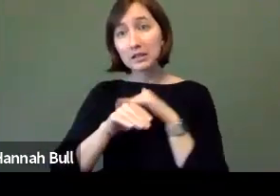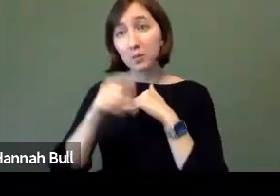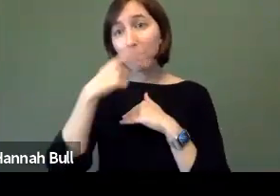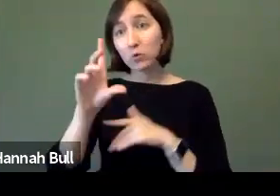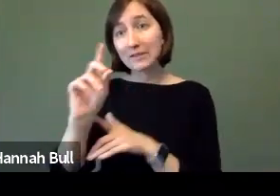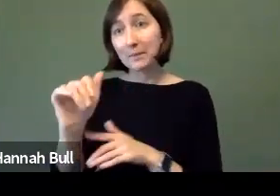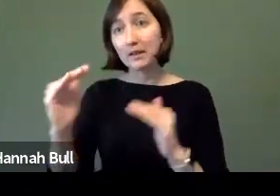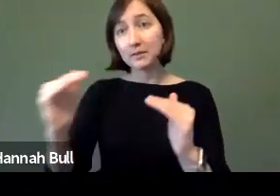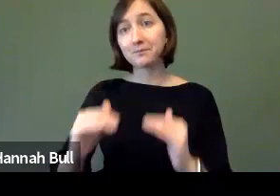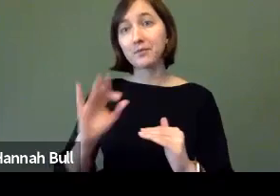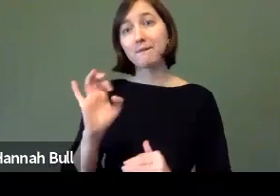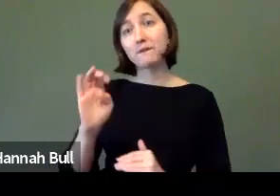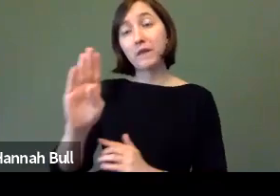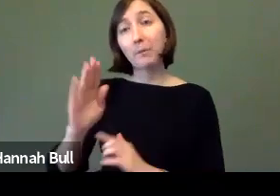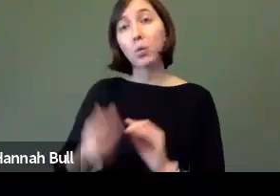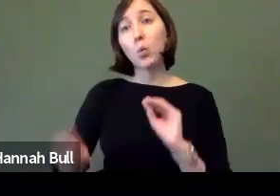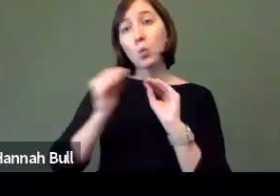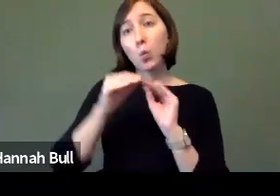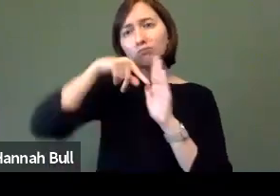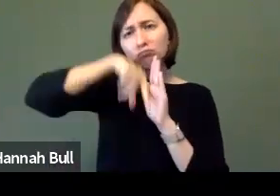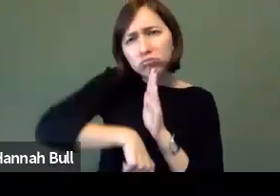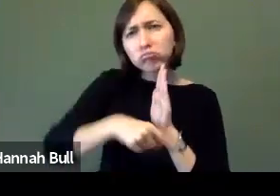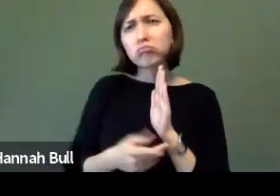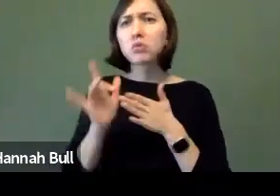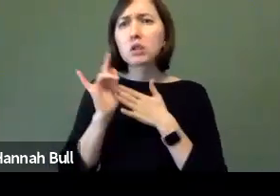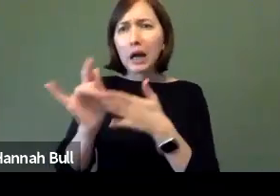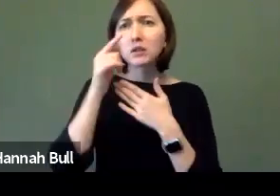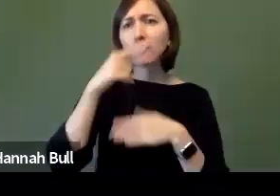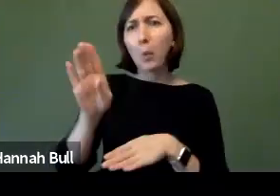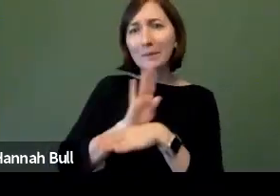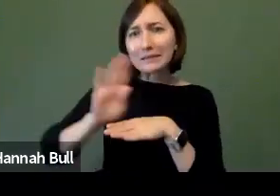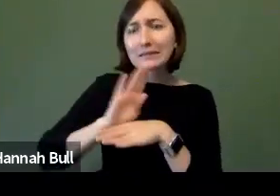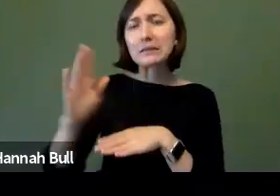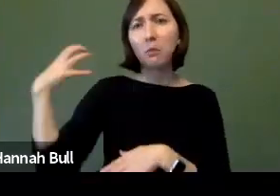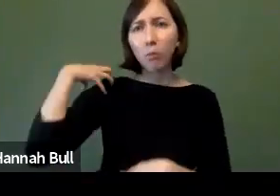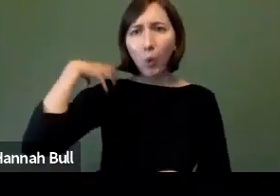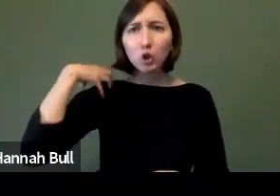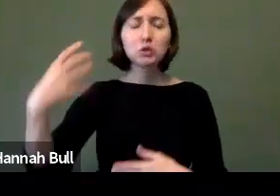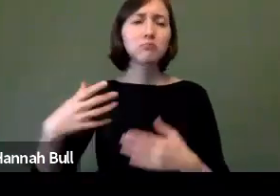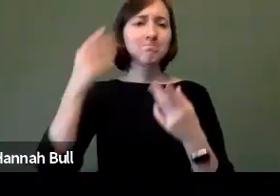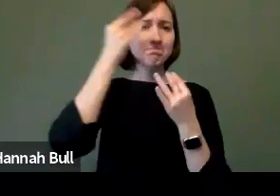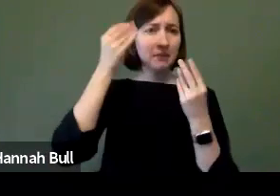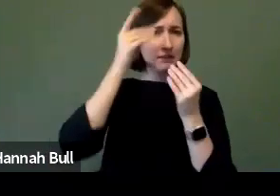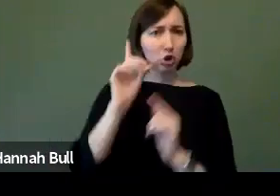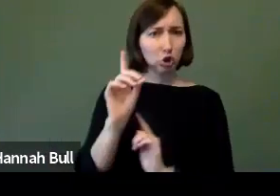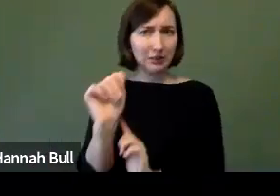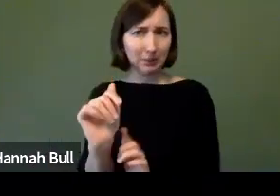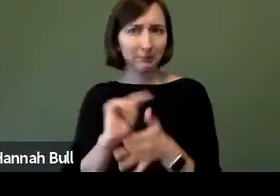we'll take a deeper dive of employers considering needs of people with disabilities during COVID-19.